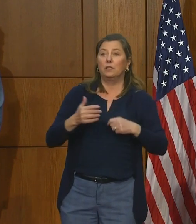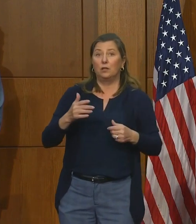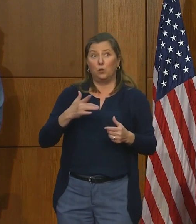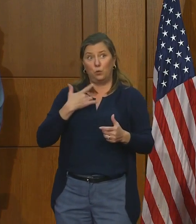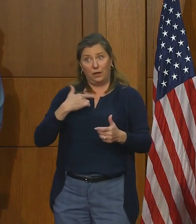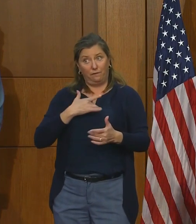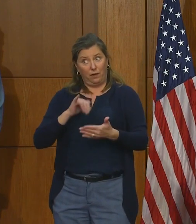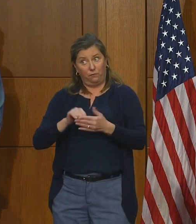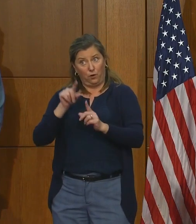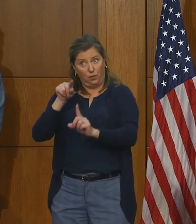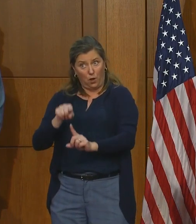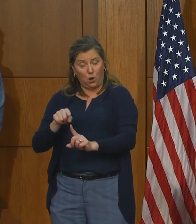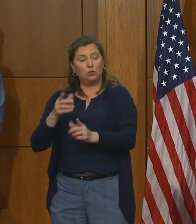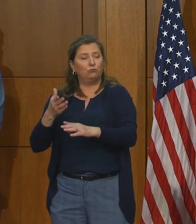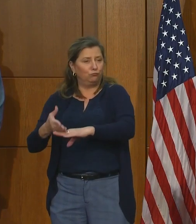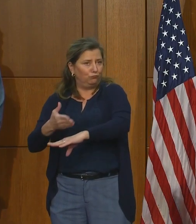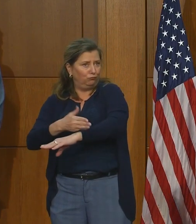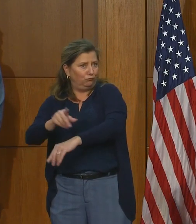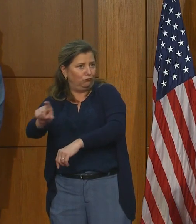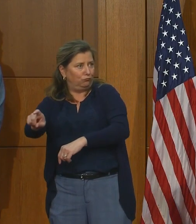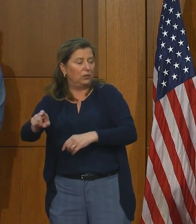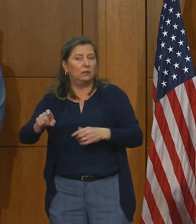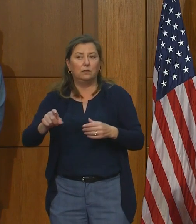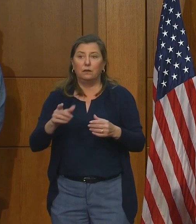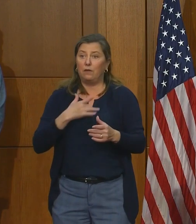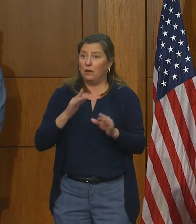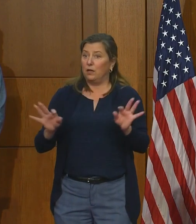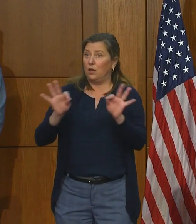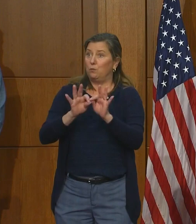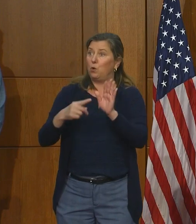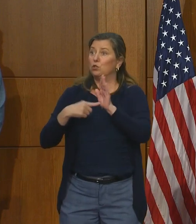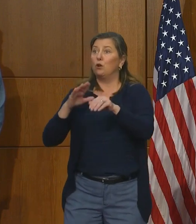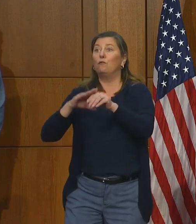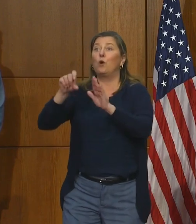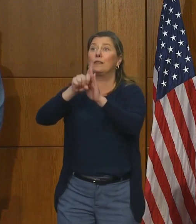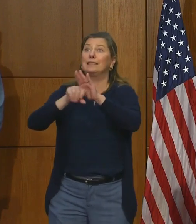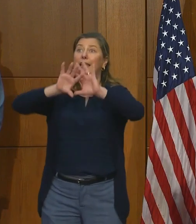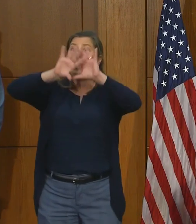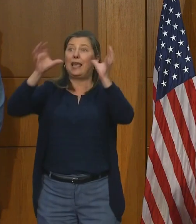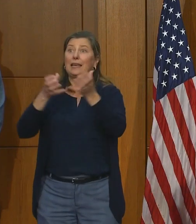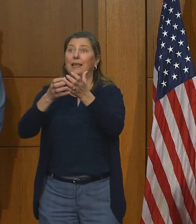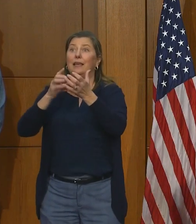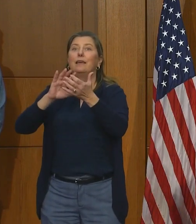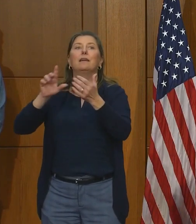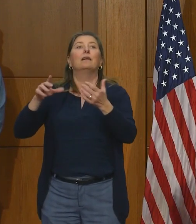HOW WE BEST MEASURE THIS WE FELL ON THOSE MEASURES. AND IT